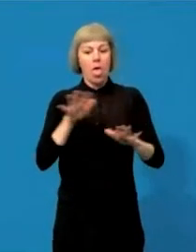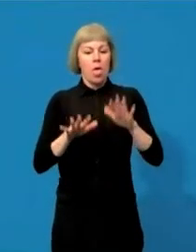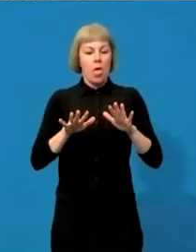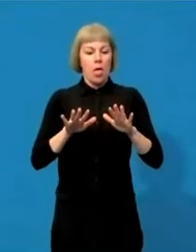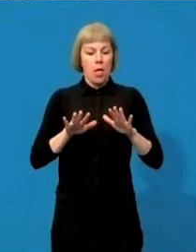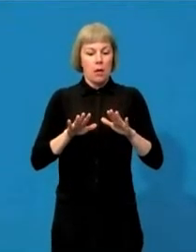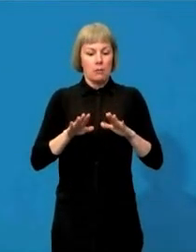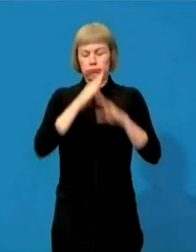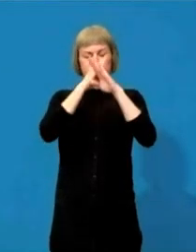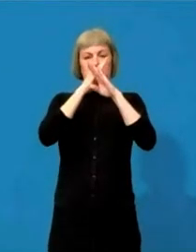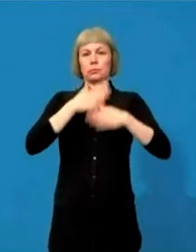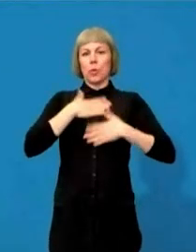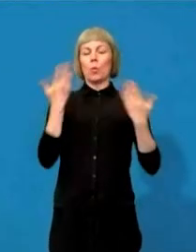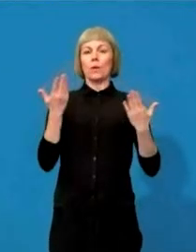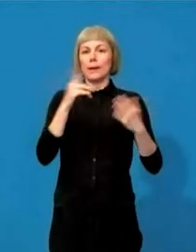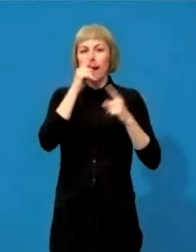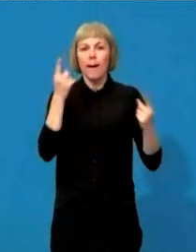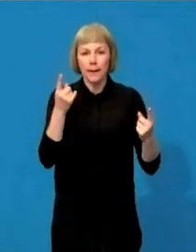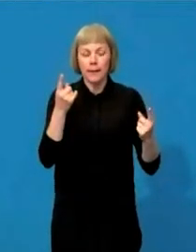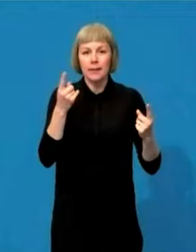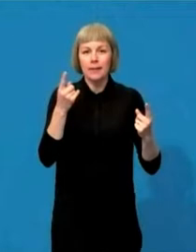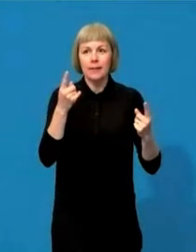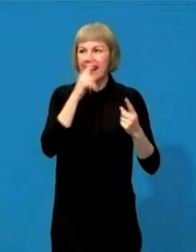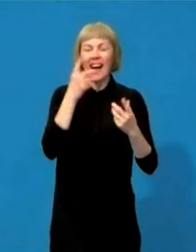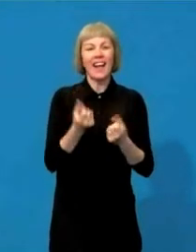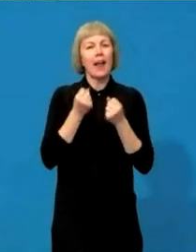licence. So, you know, that is the key factor, I think.